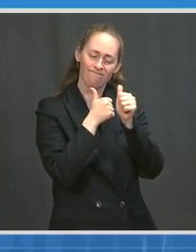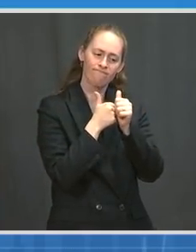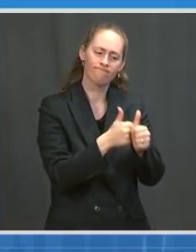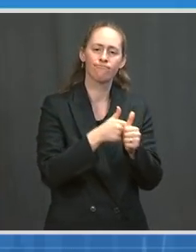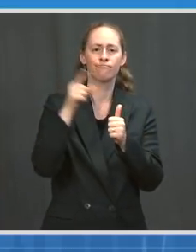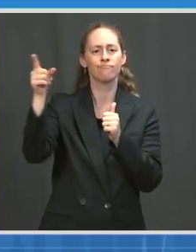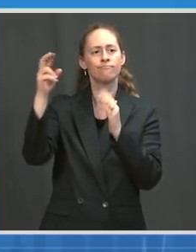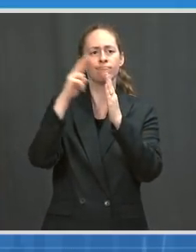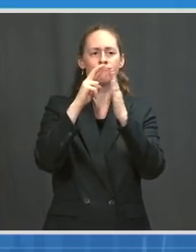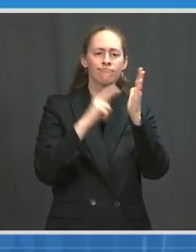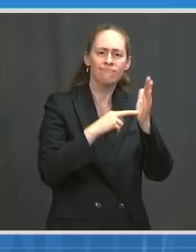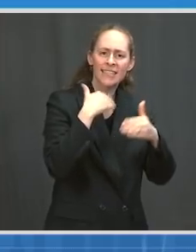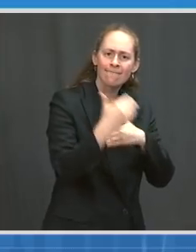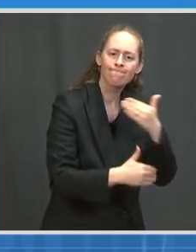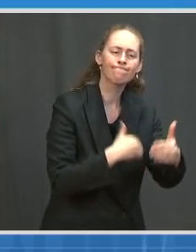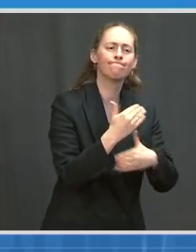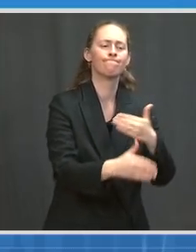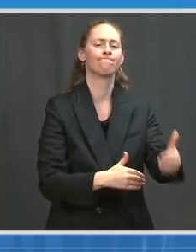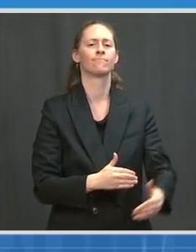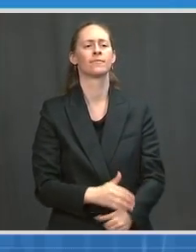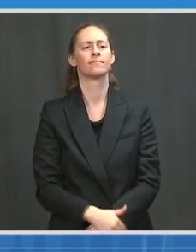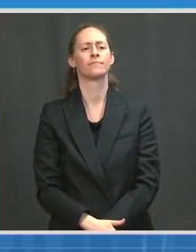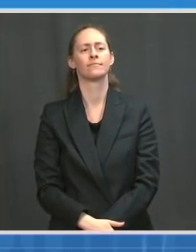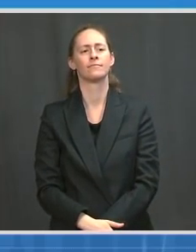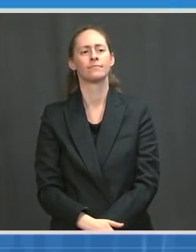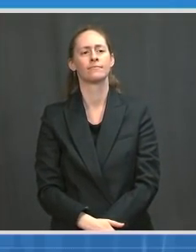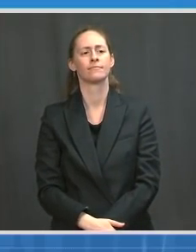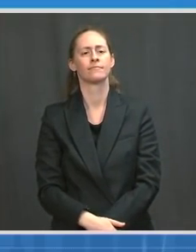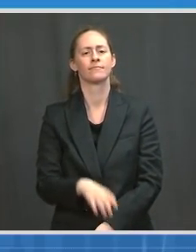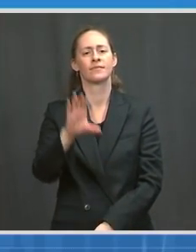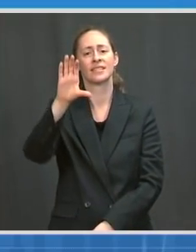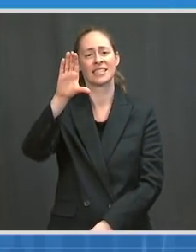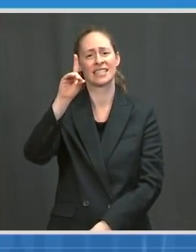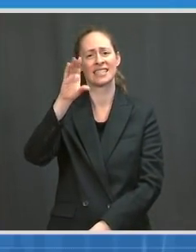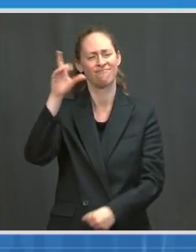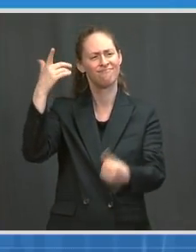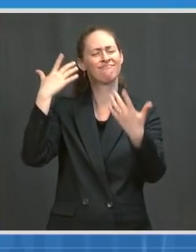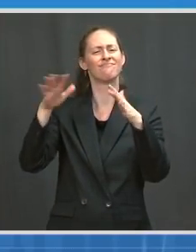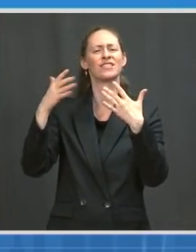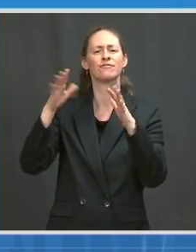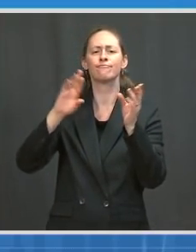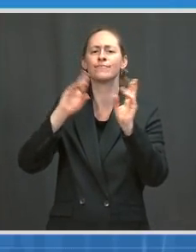with a large group of academic researchers, is the first multi-model effort to project